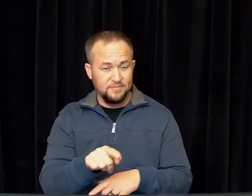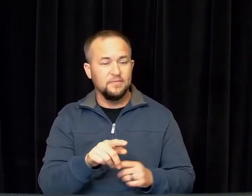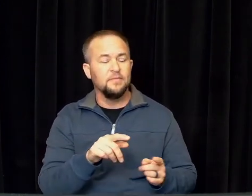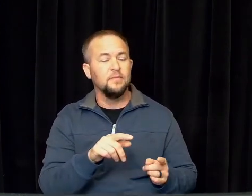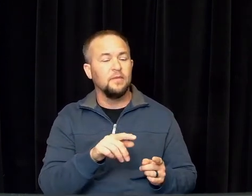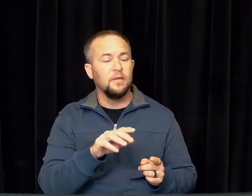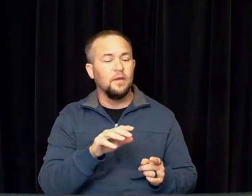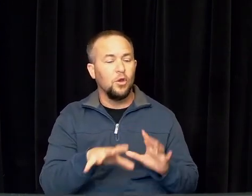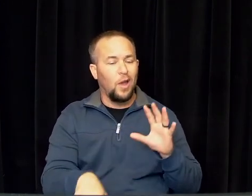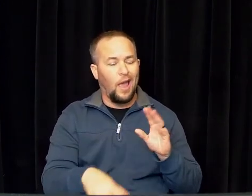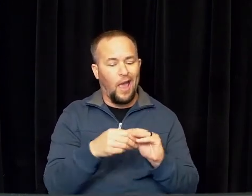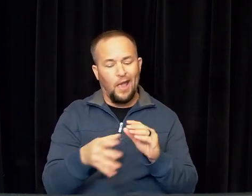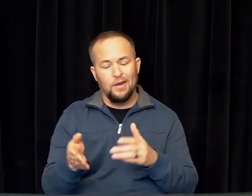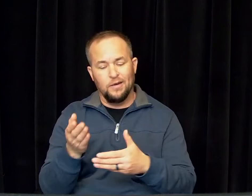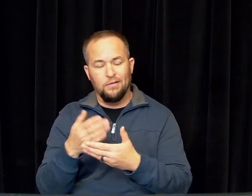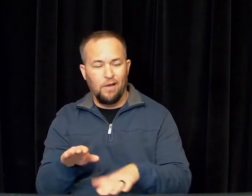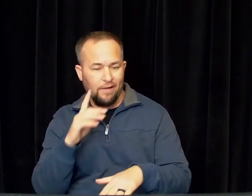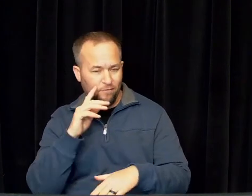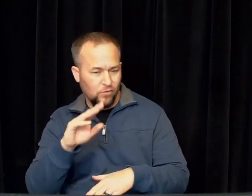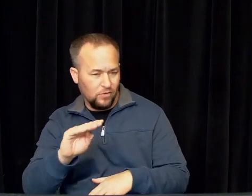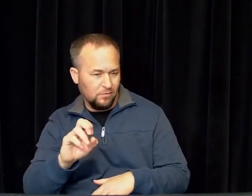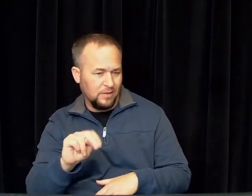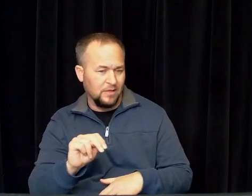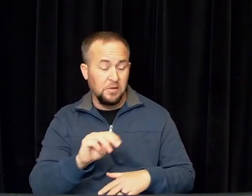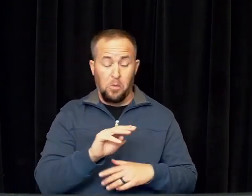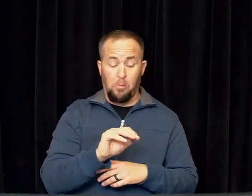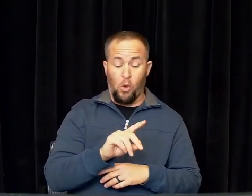And the range is the difference between. So you just take the biggest number minus the smallest